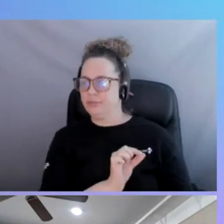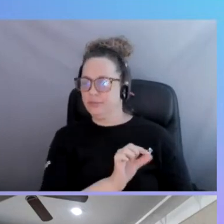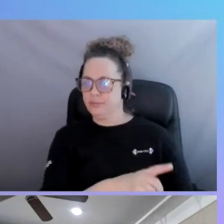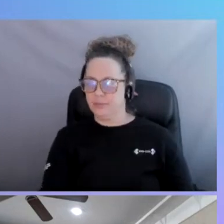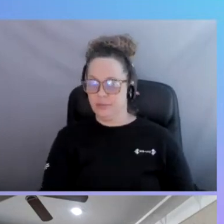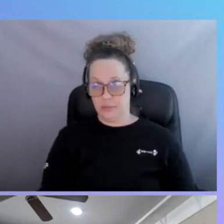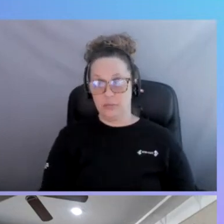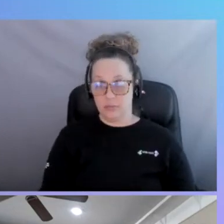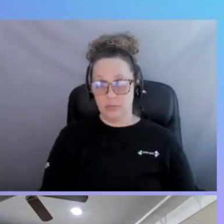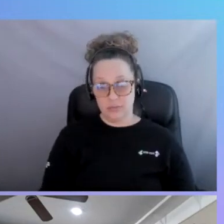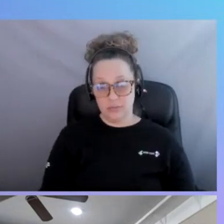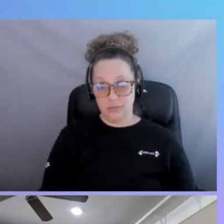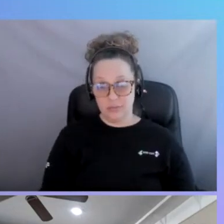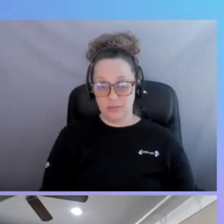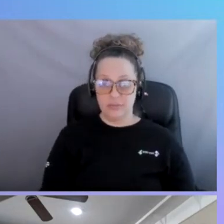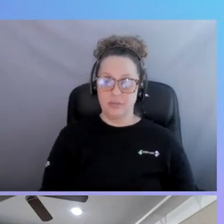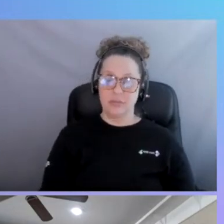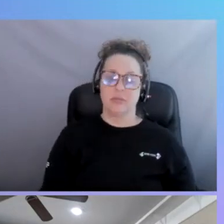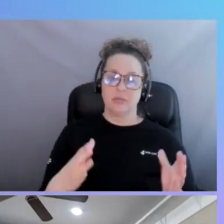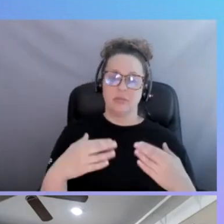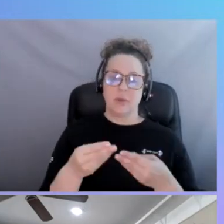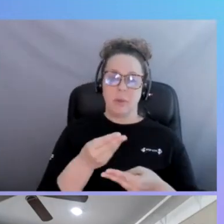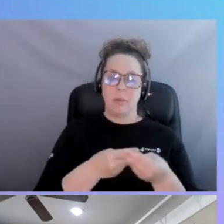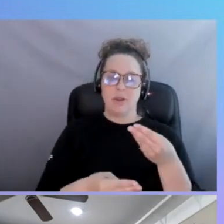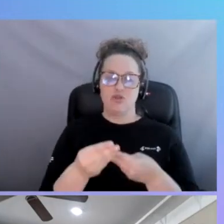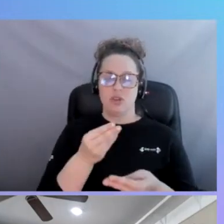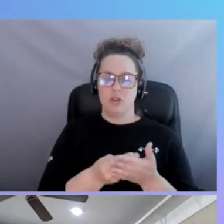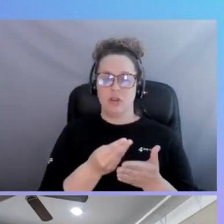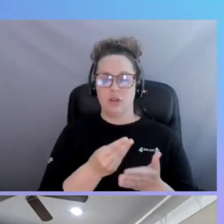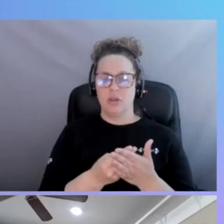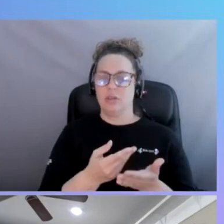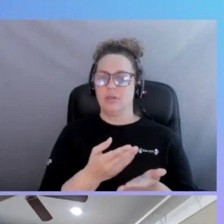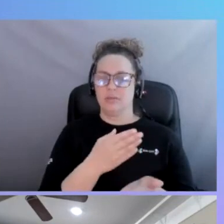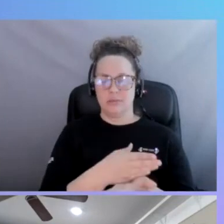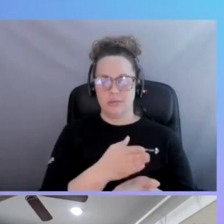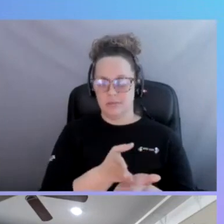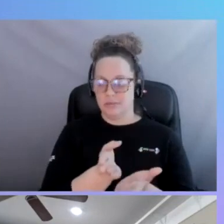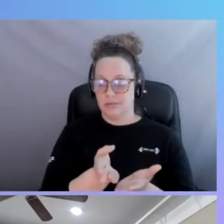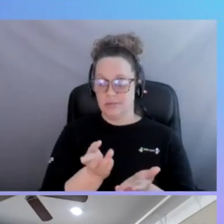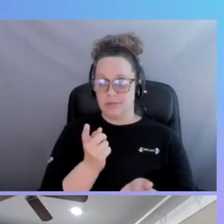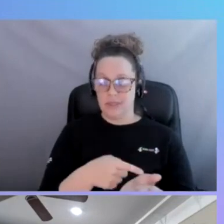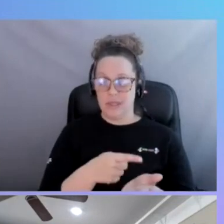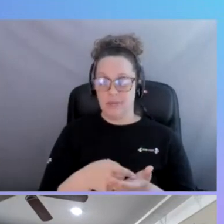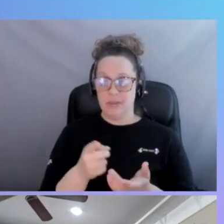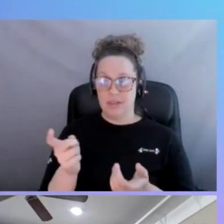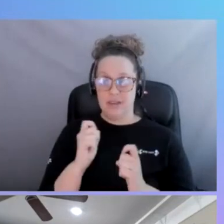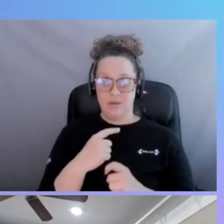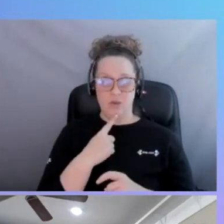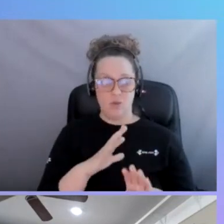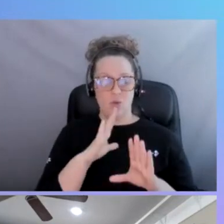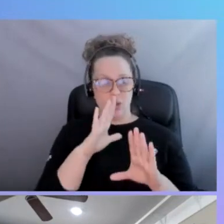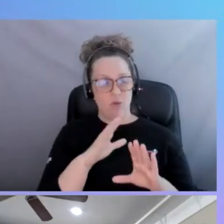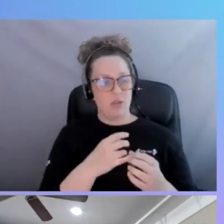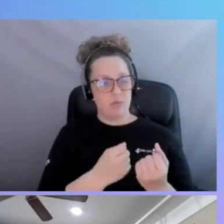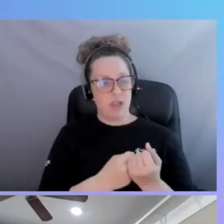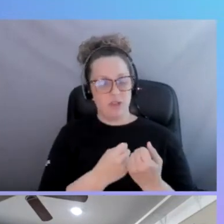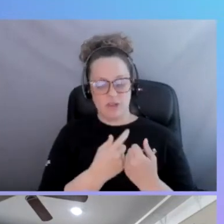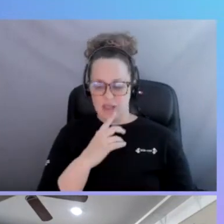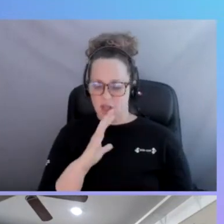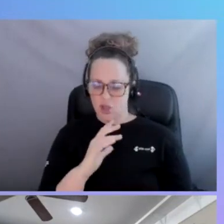nothing. Um, budget. Sometimes they will give you a budget if you have a really, really great sponsor, they may say, look,